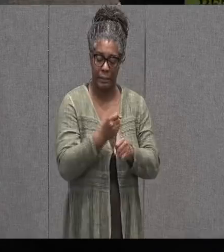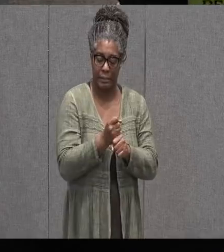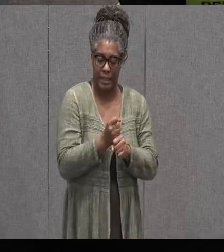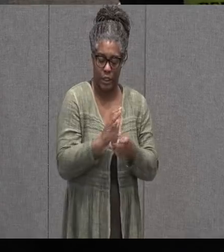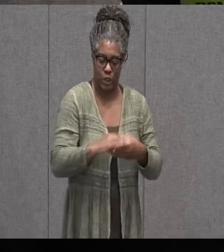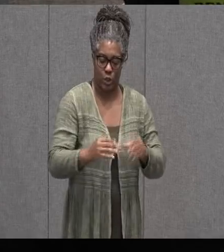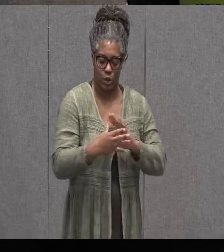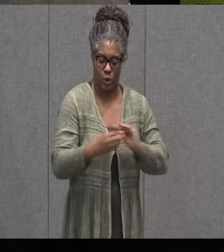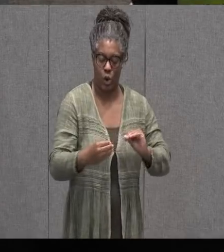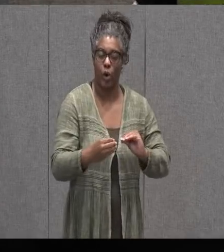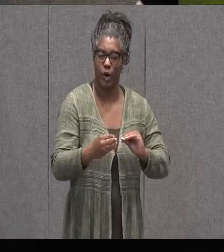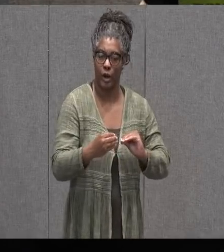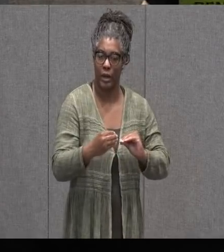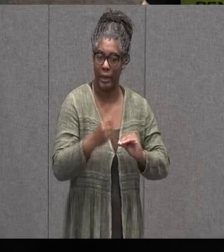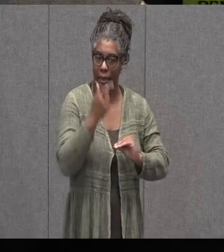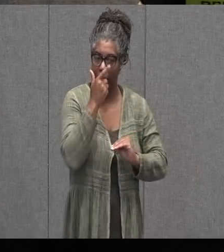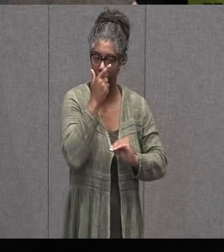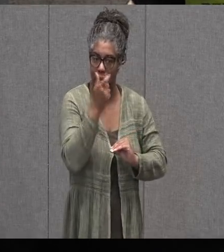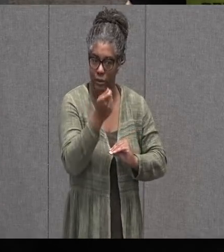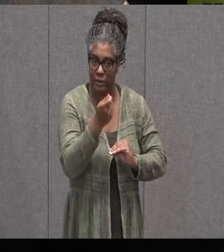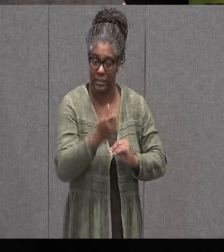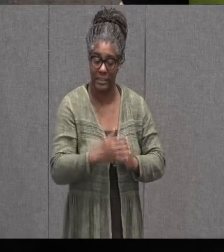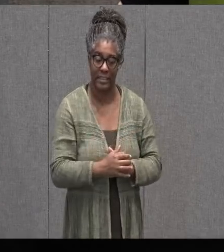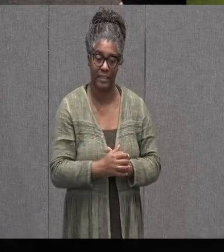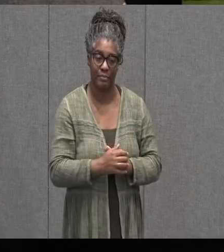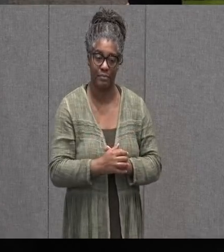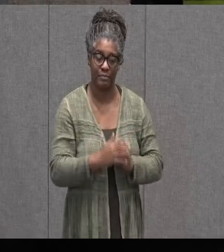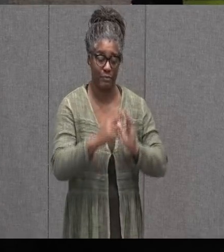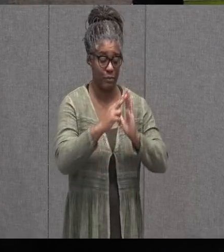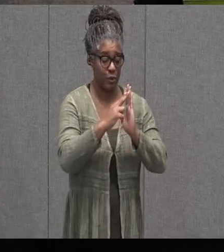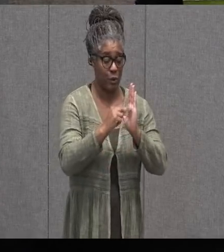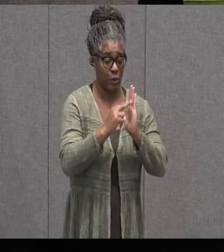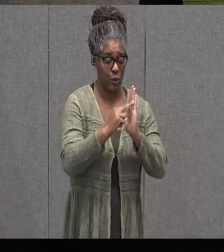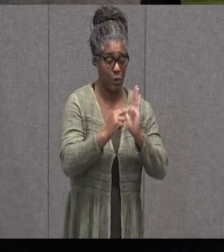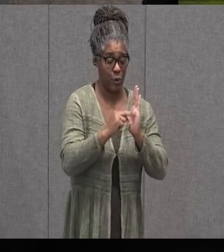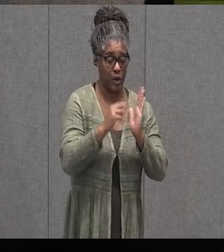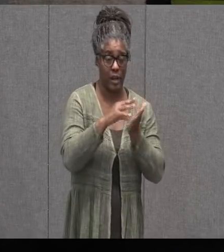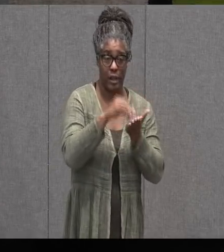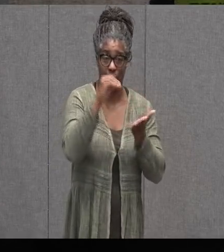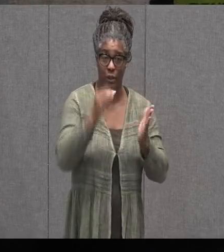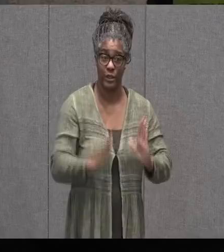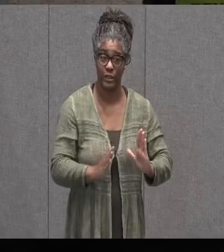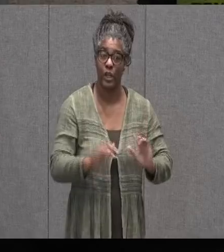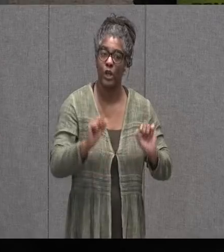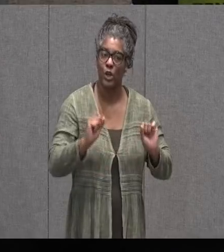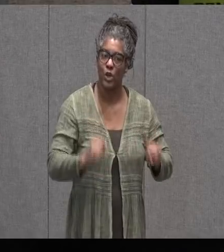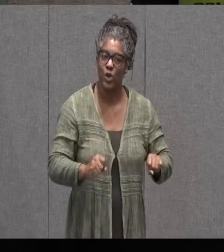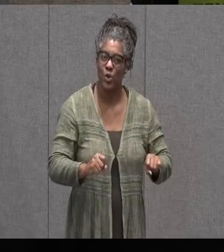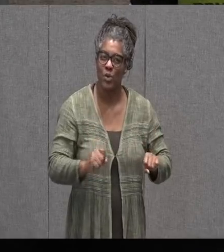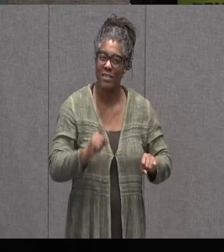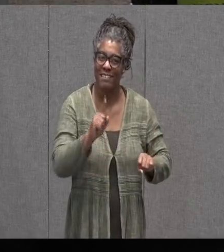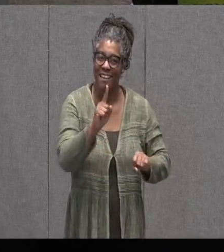Literacy learners, you can ask yourself questions too so you can check your own understanding